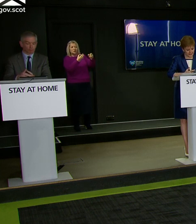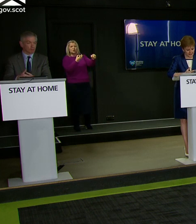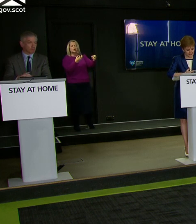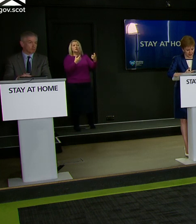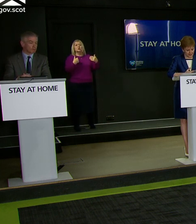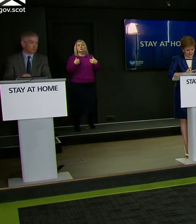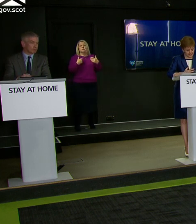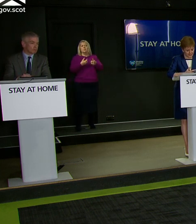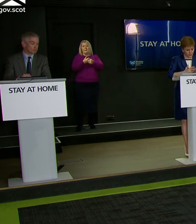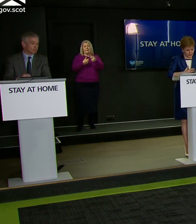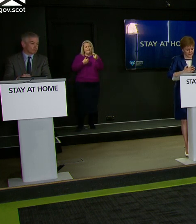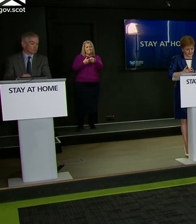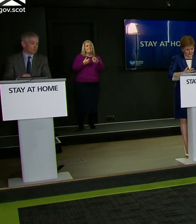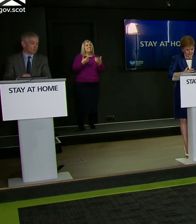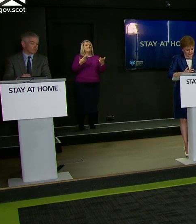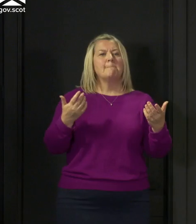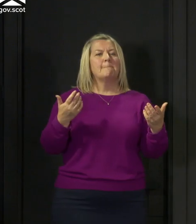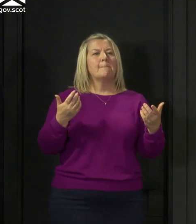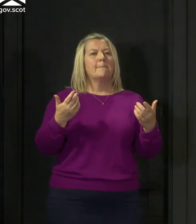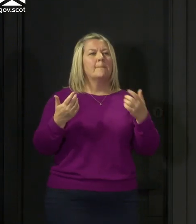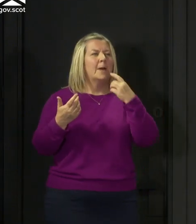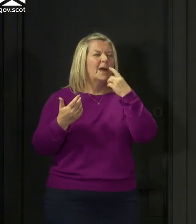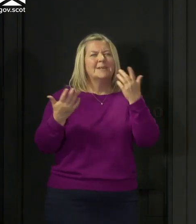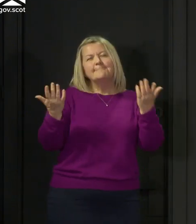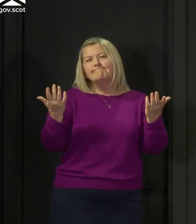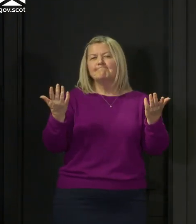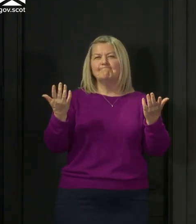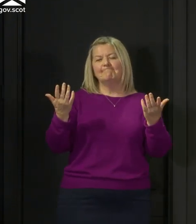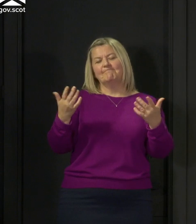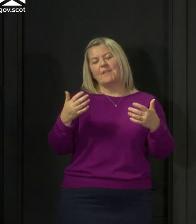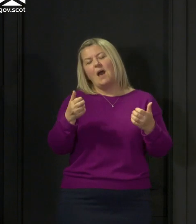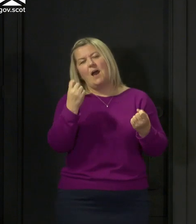from me here. I know there is a tendency, and I know it's understandable, to see the